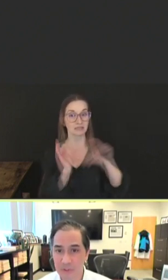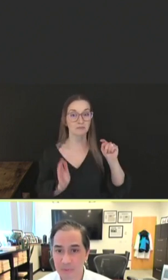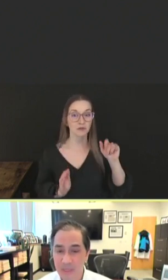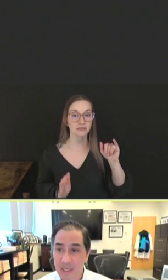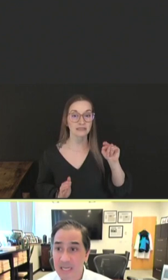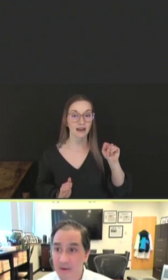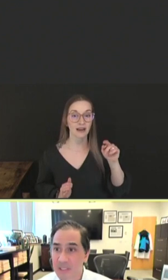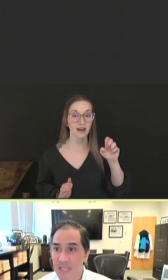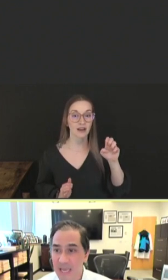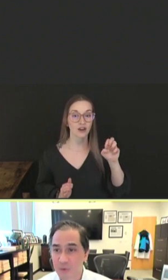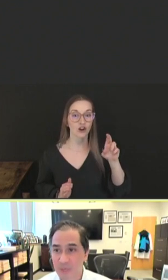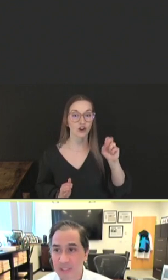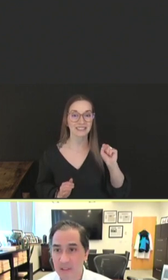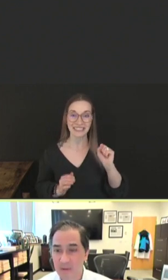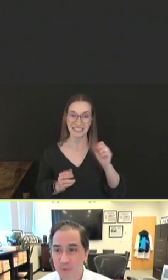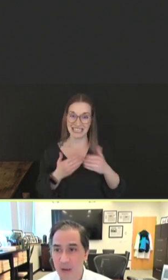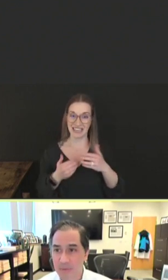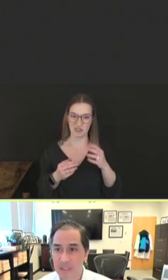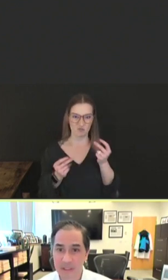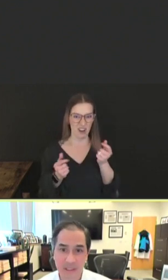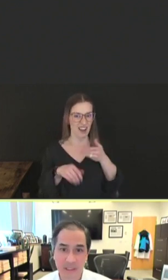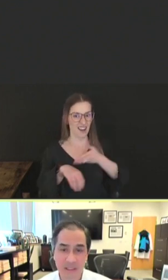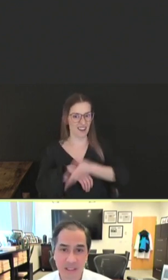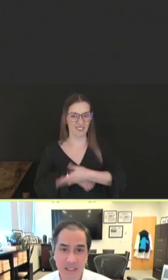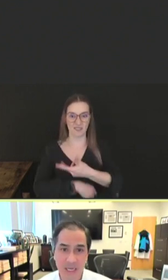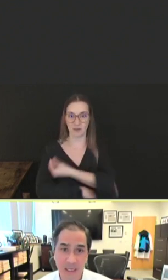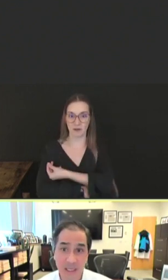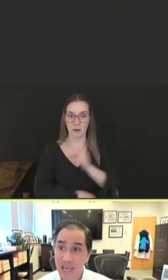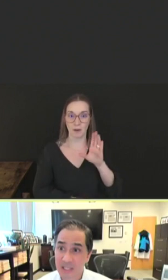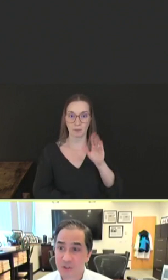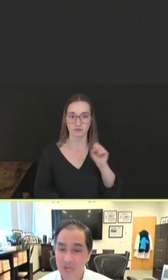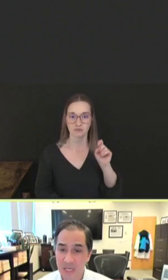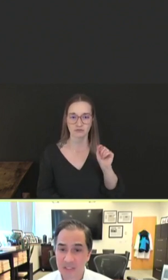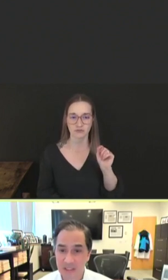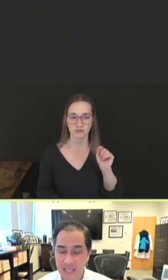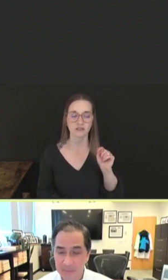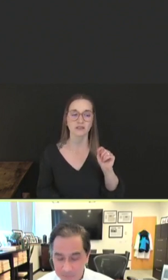Nevertheless, recent promising CDC data has suggested that